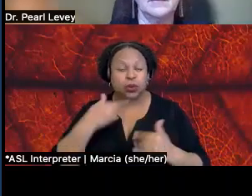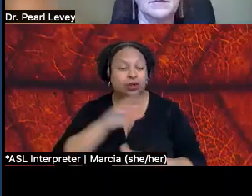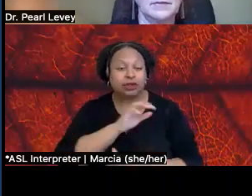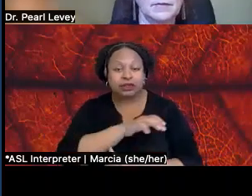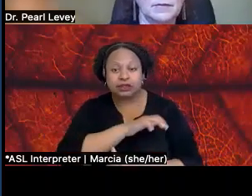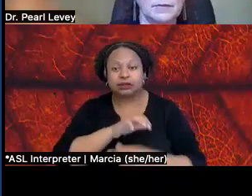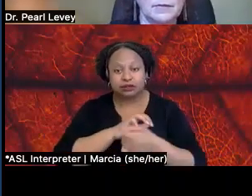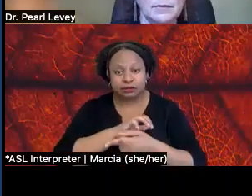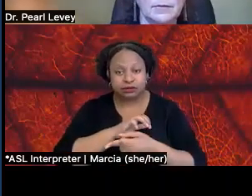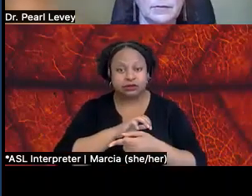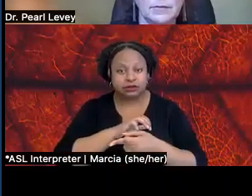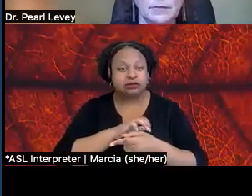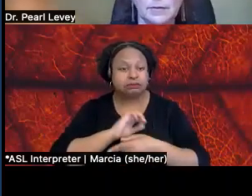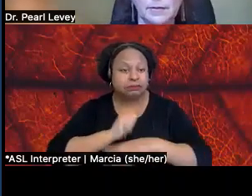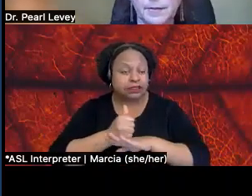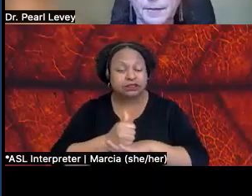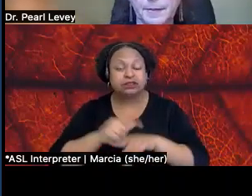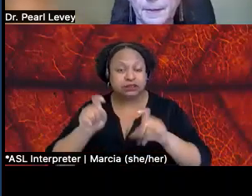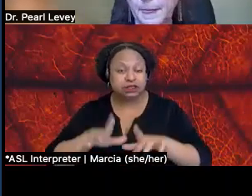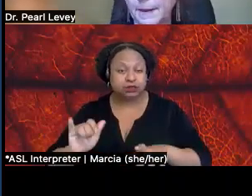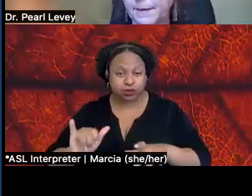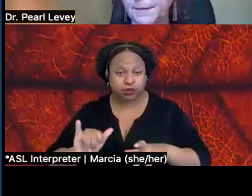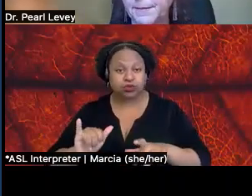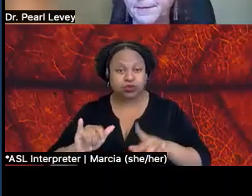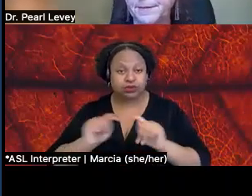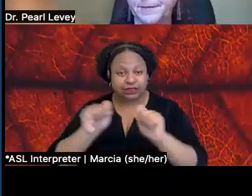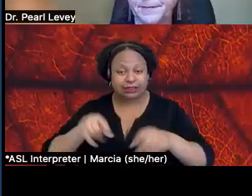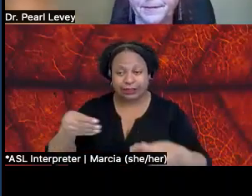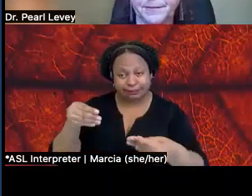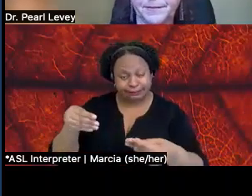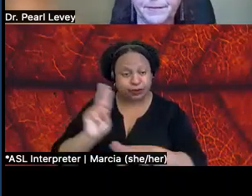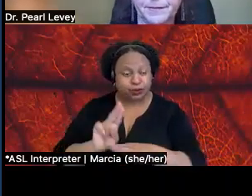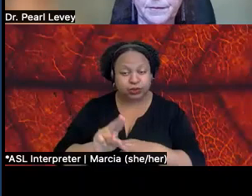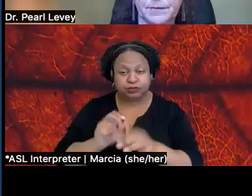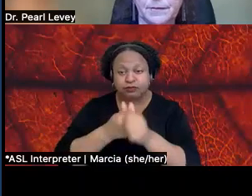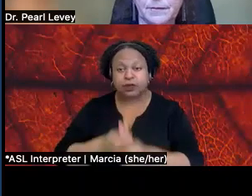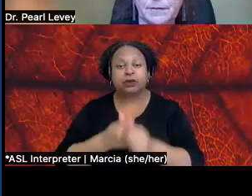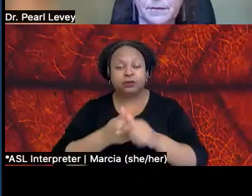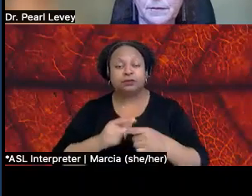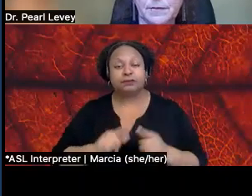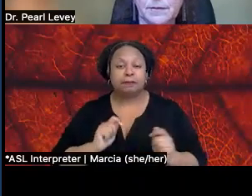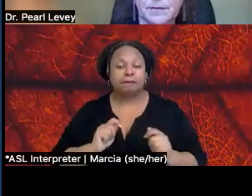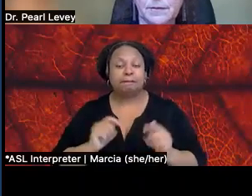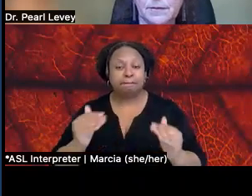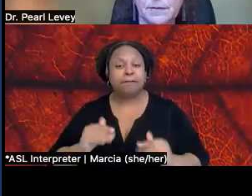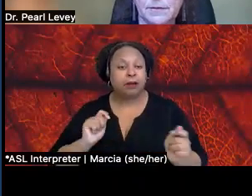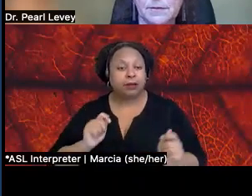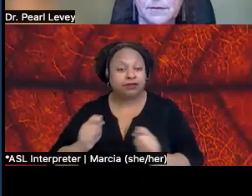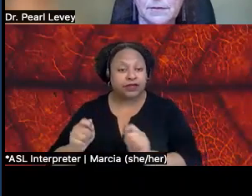based exams and modifications to the attendance policy.